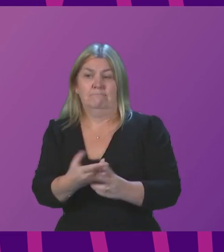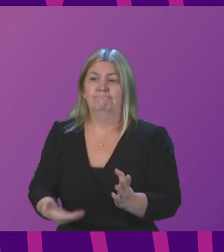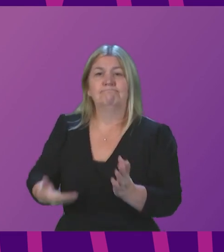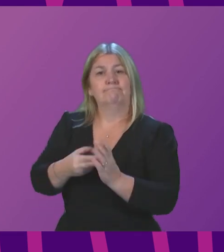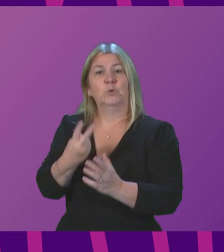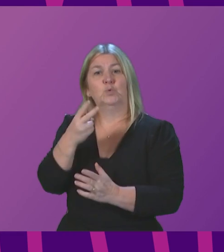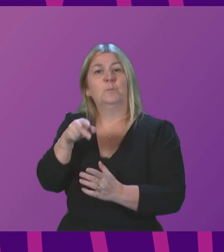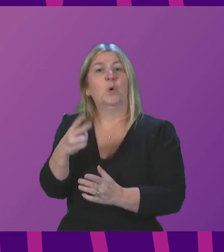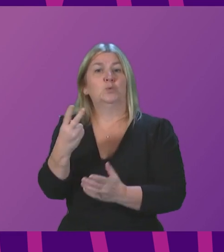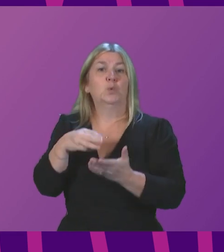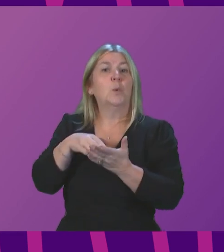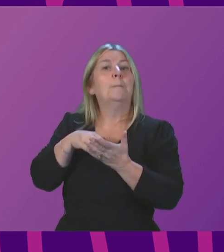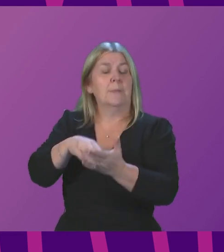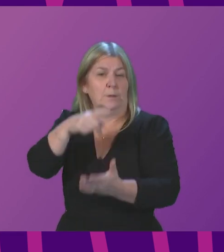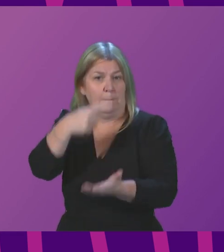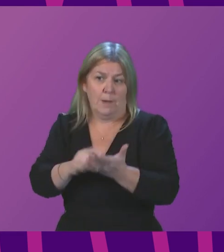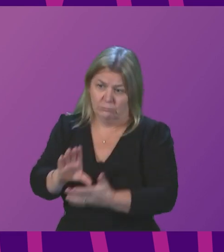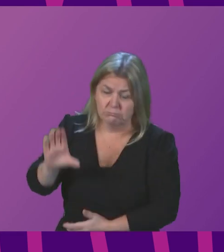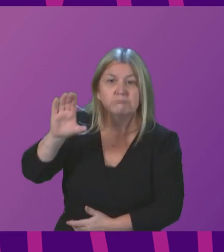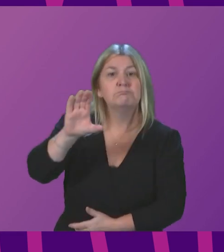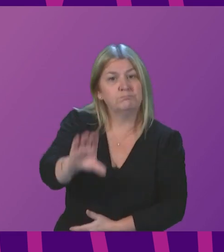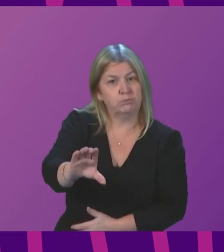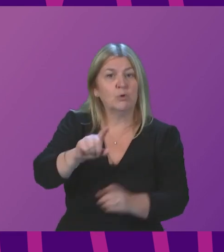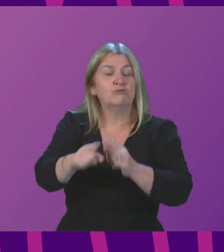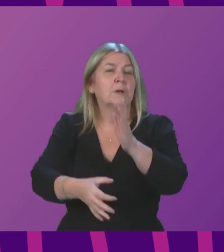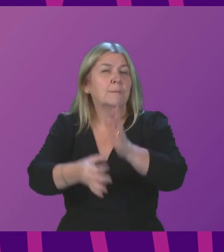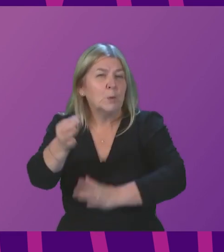progress on the actions in the plan. We are undertaking work to improve access to cardiac